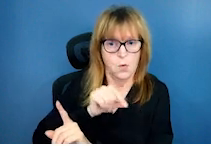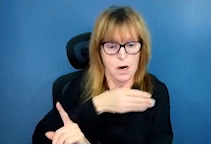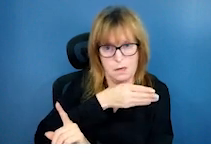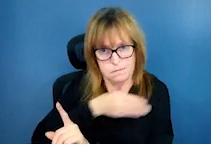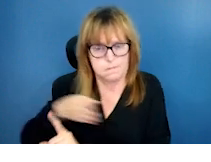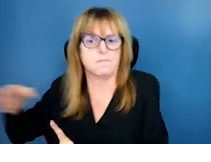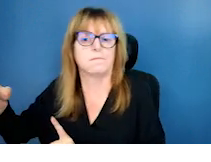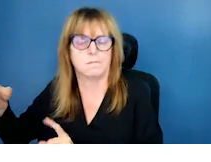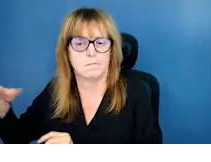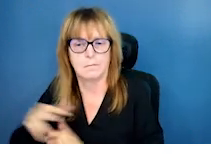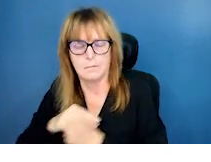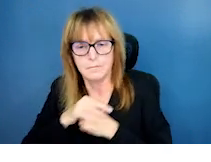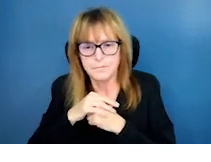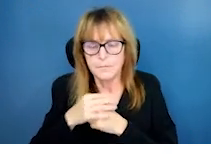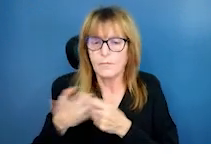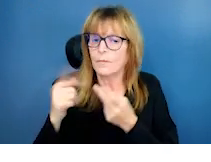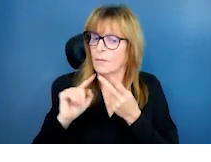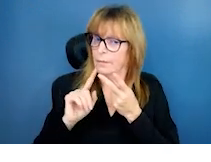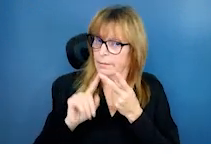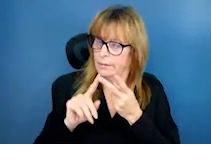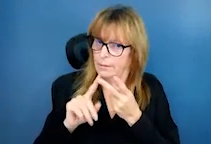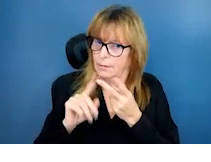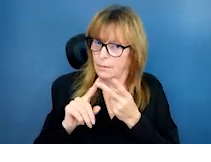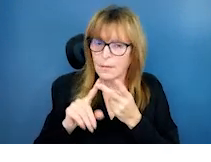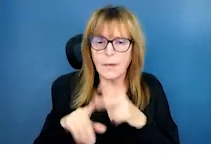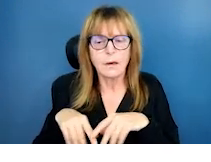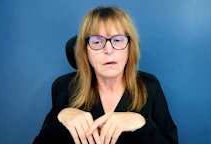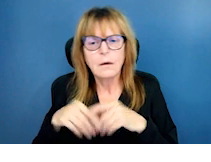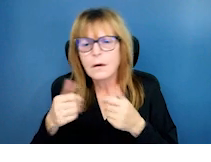This is the total federal, provincial, territorial, and municipal funding